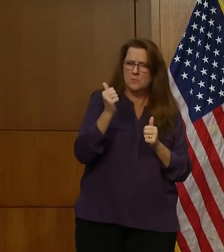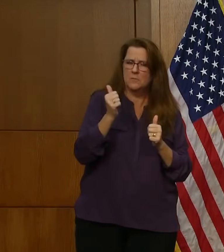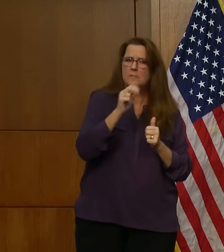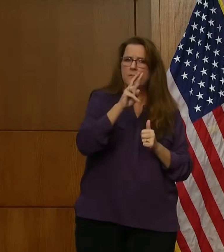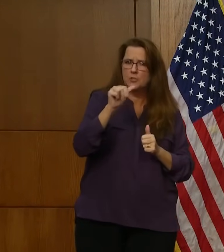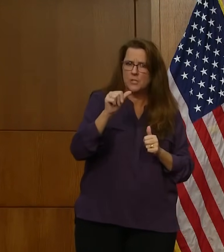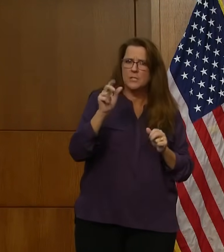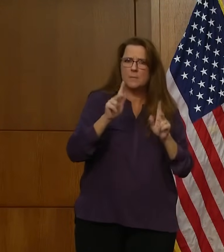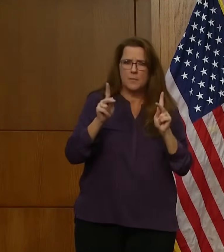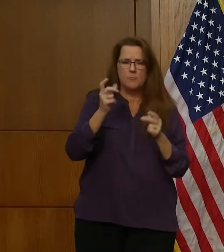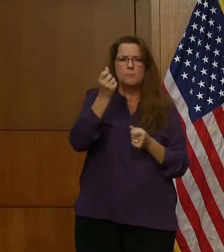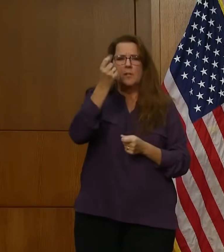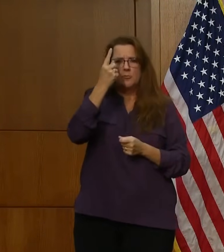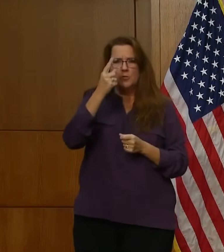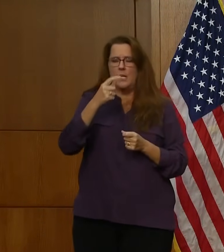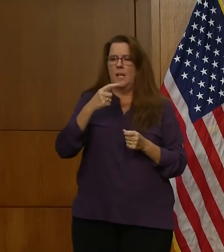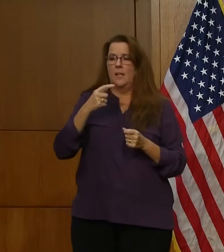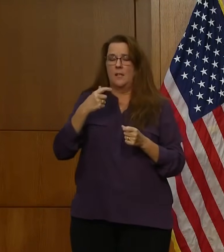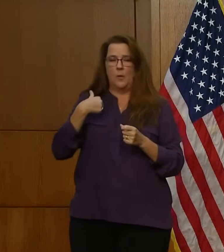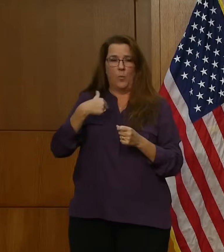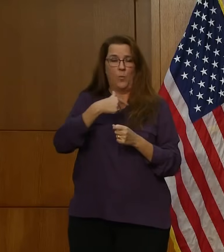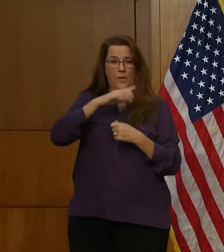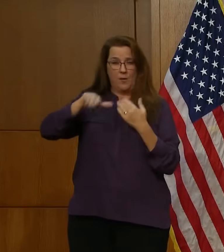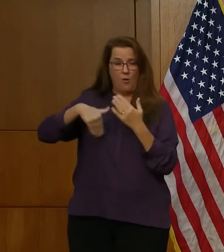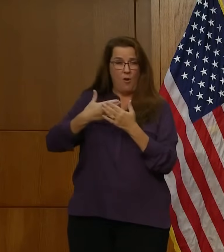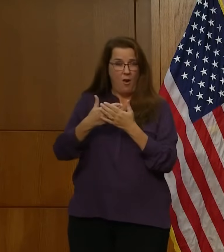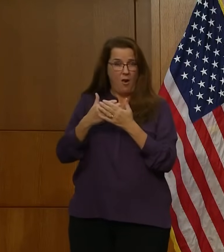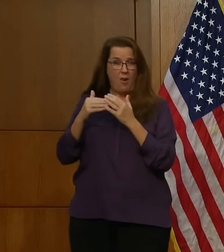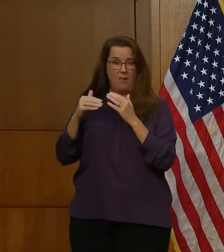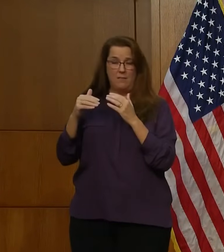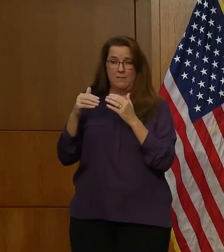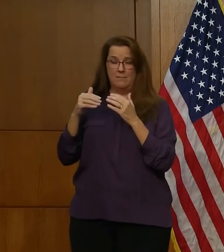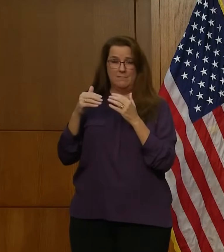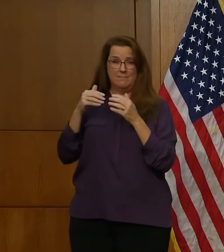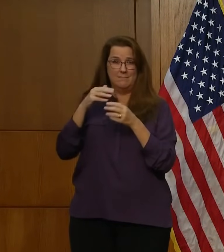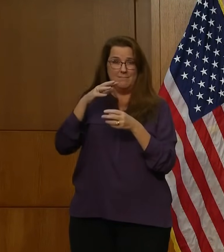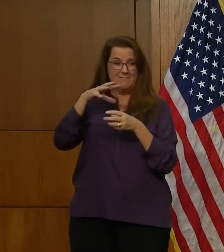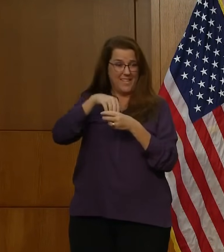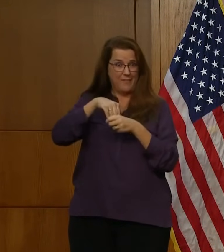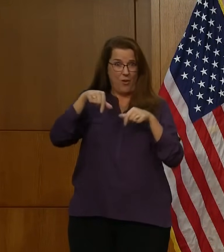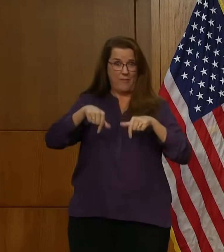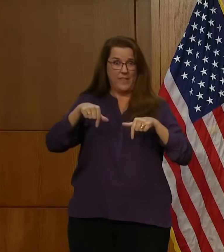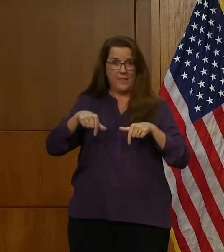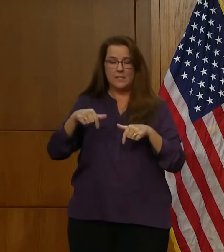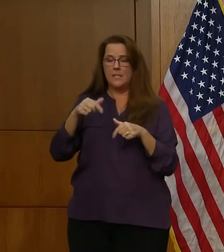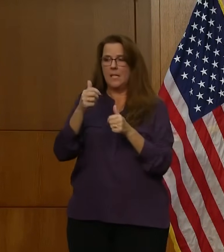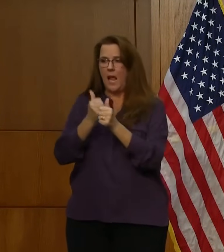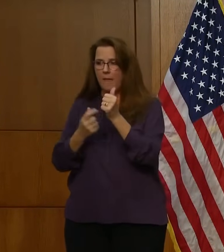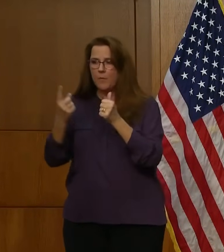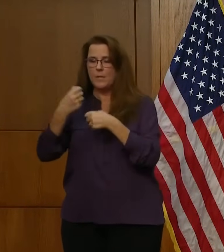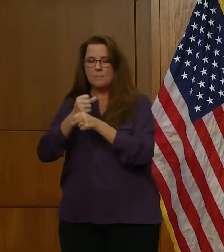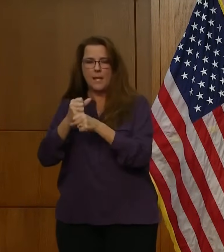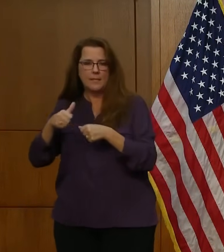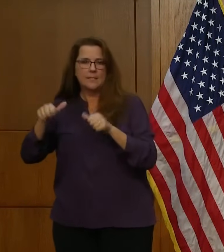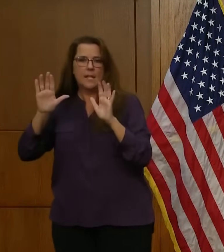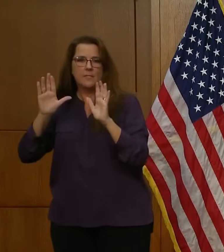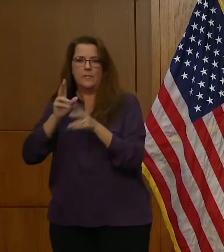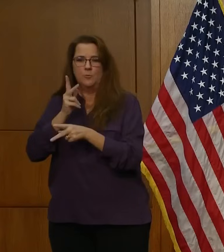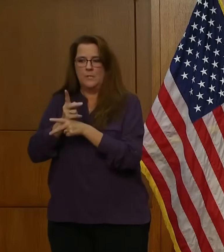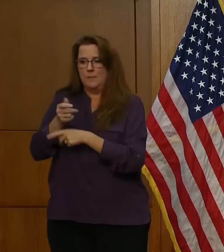THE VAST MAJORITY OF VIRGINIANS WHO UNDERSTAND THAT WE ARE ALL IN THIS TOGETHER. AND WHO MAKE